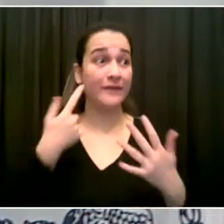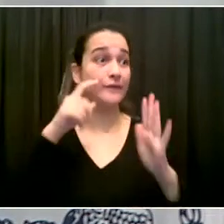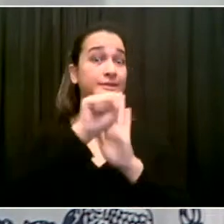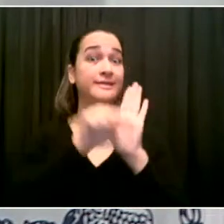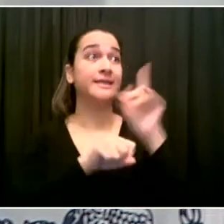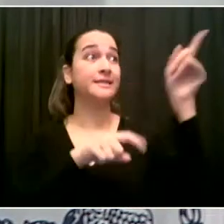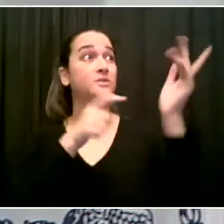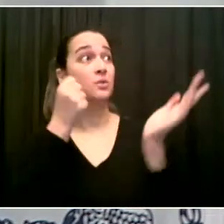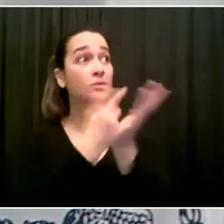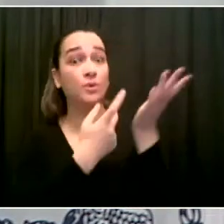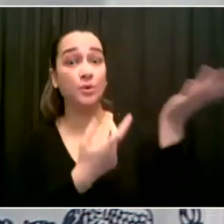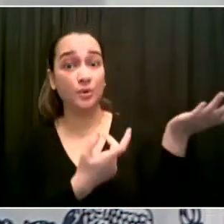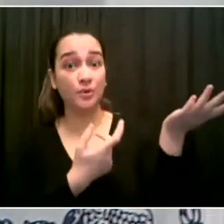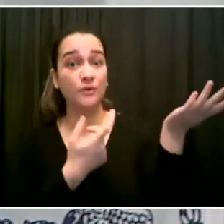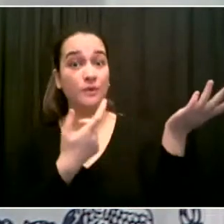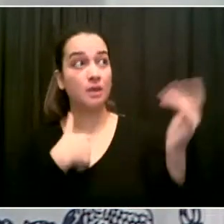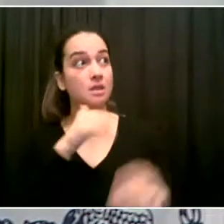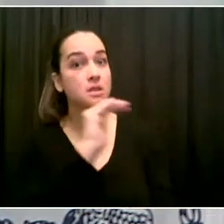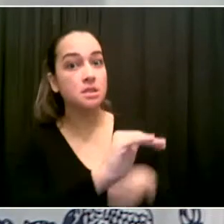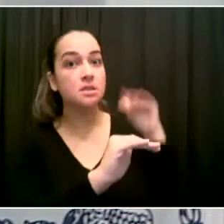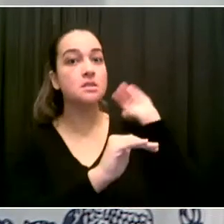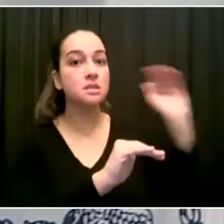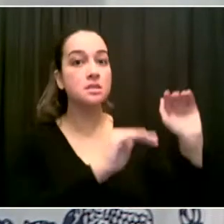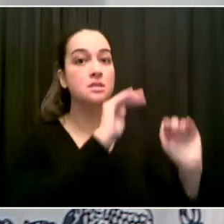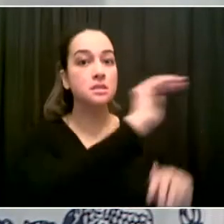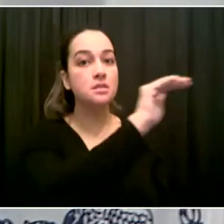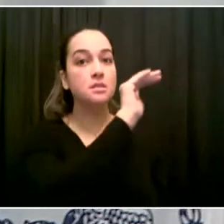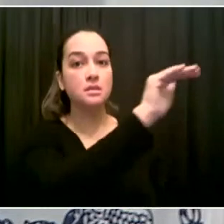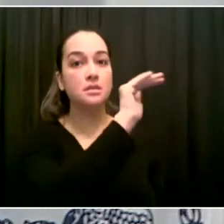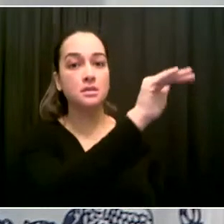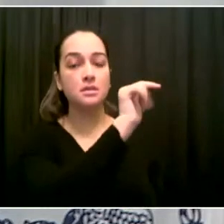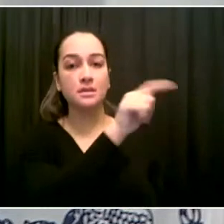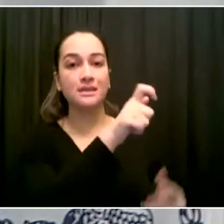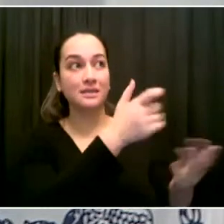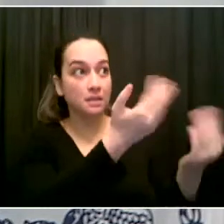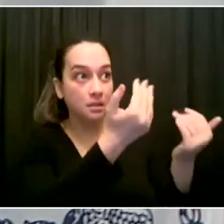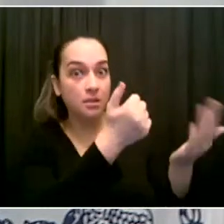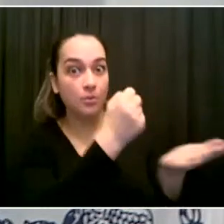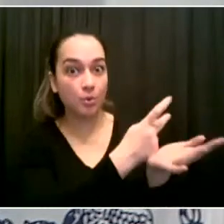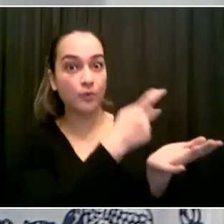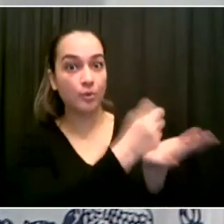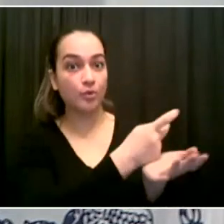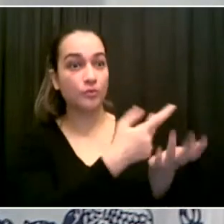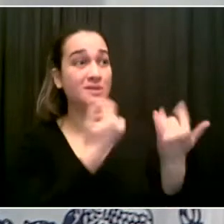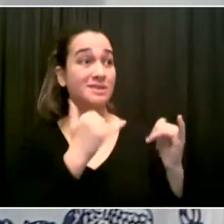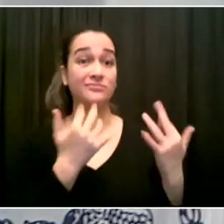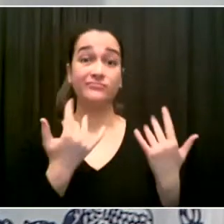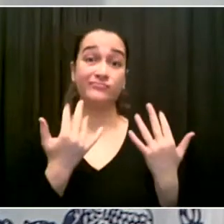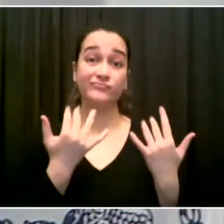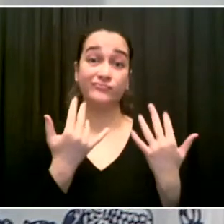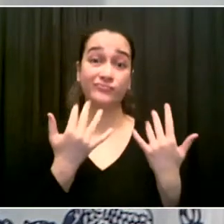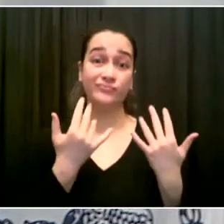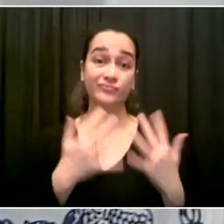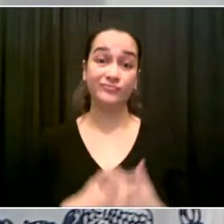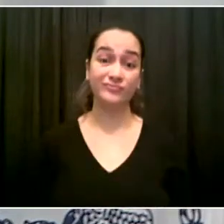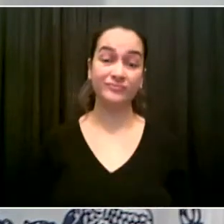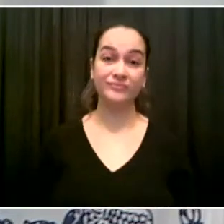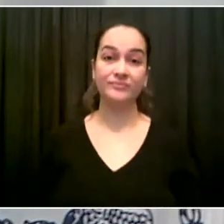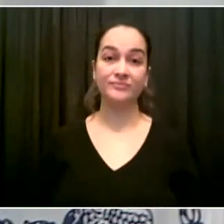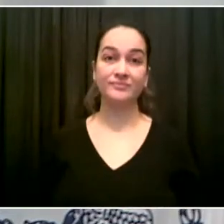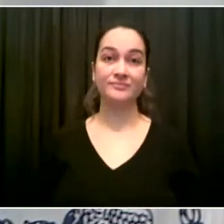WHO ARE E MCOINING